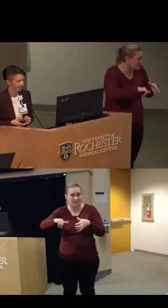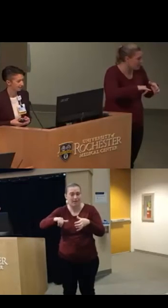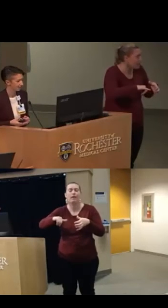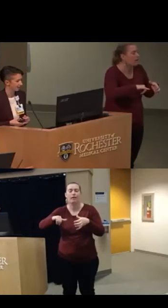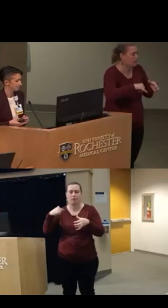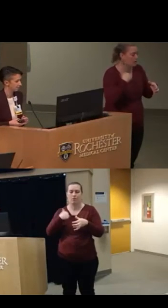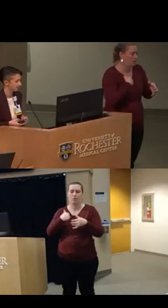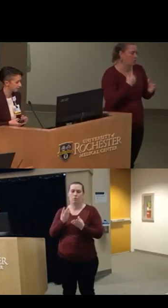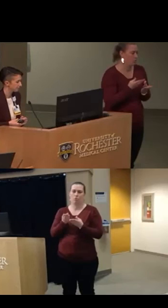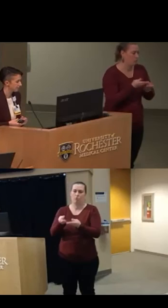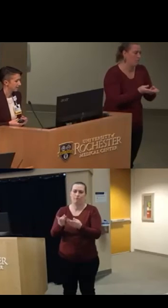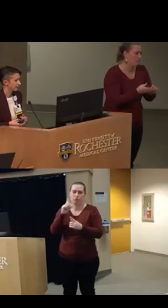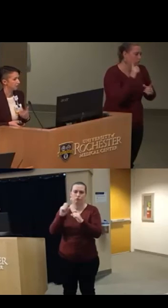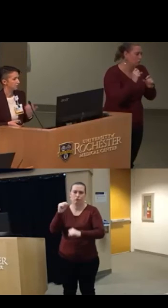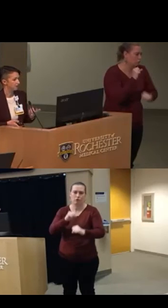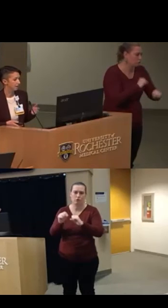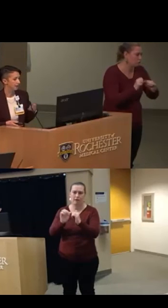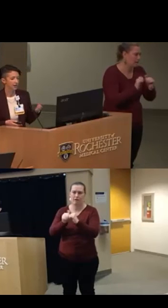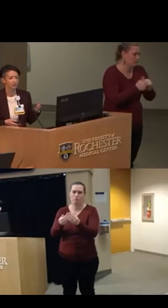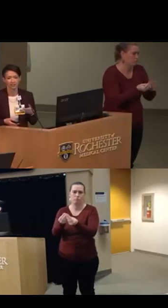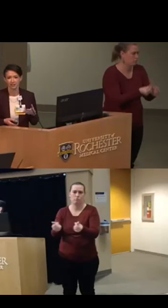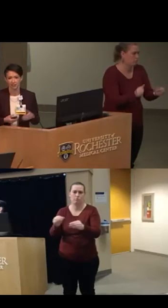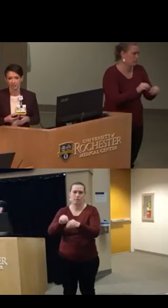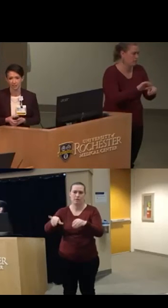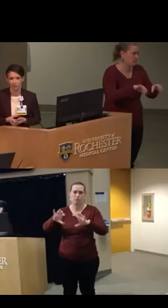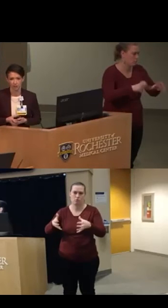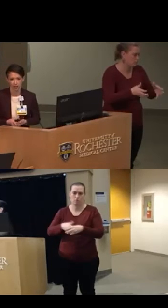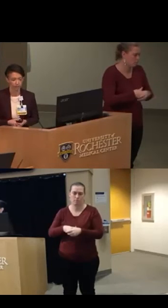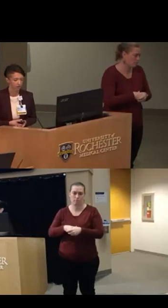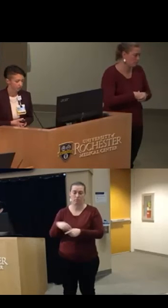alleviate them in a group and we'll provide about a hundred of these workshops per year